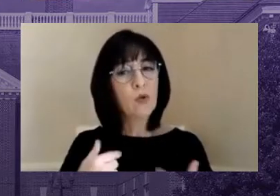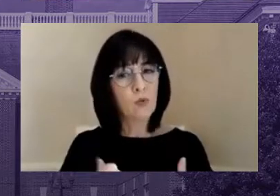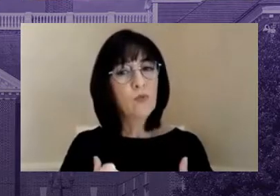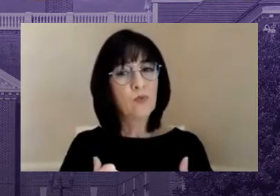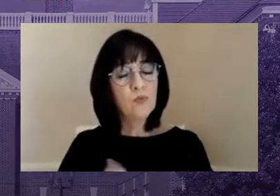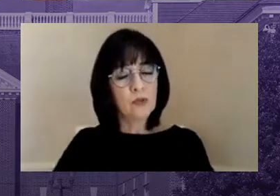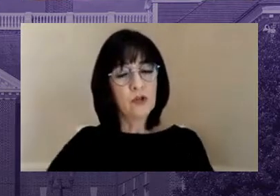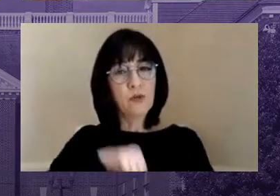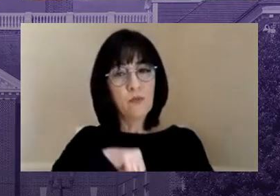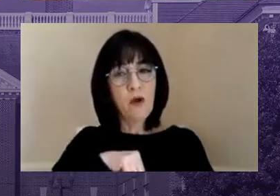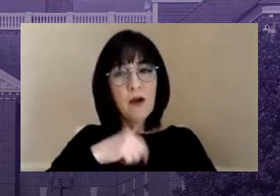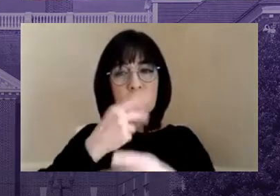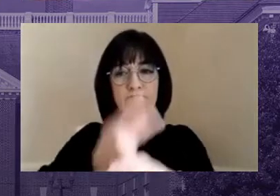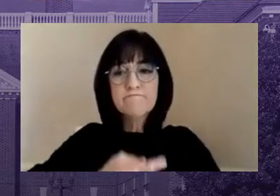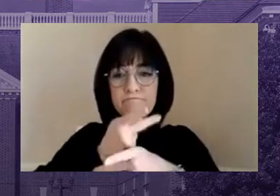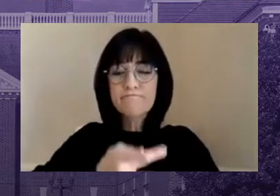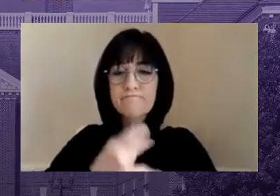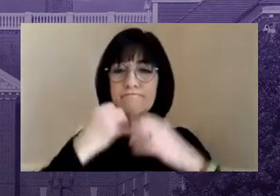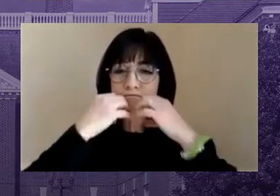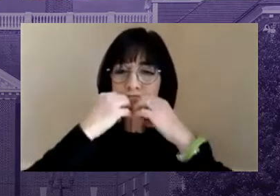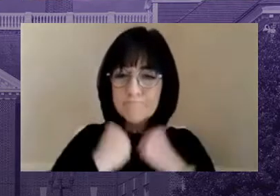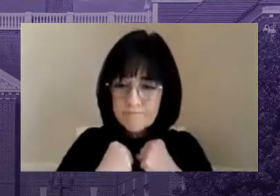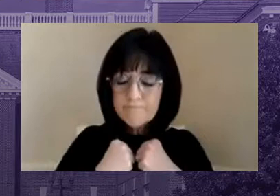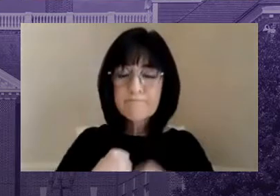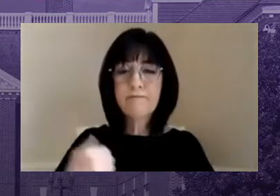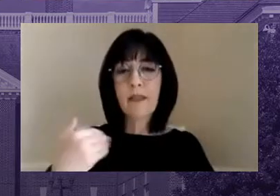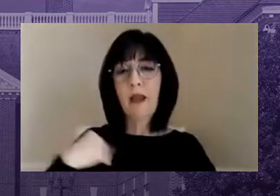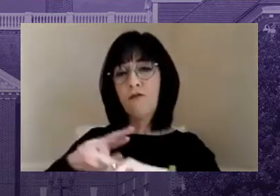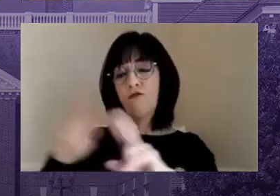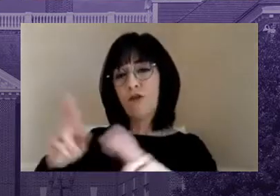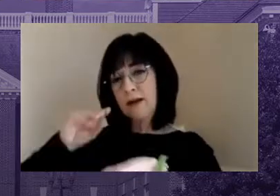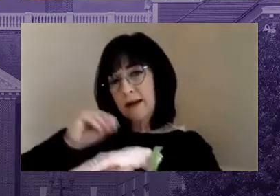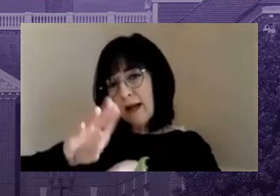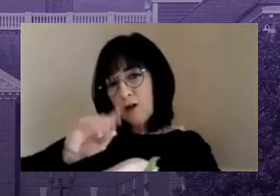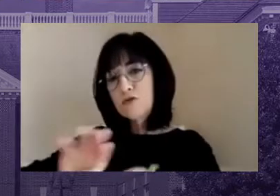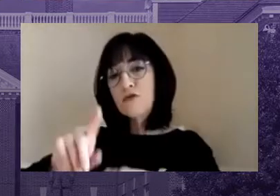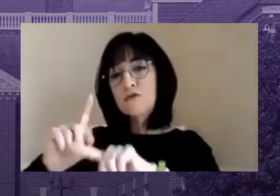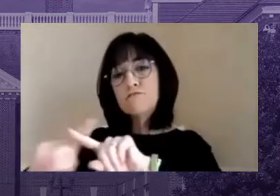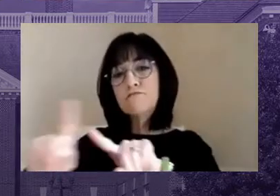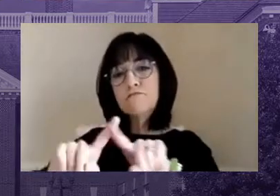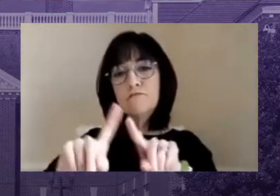children, and have counselors and array of programs and events designed to support our